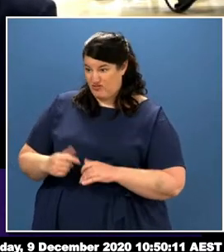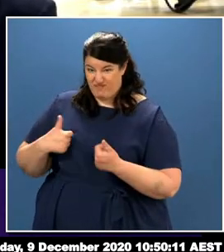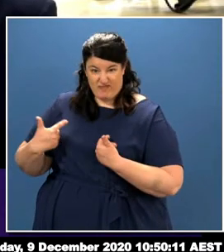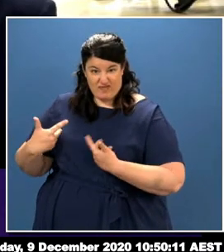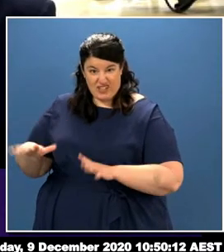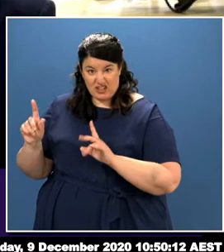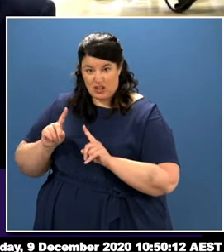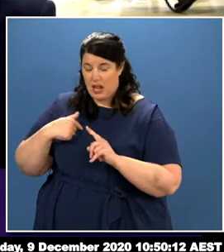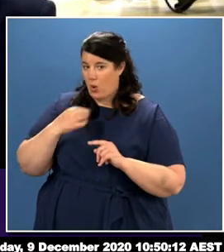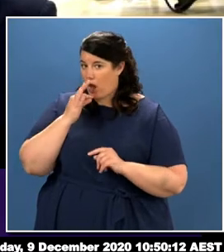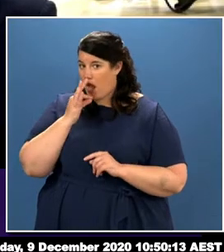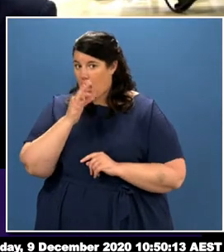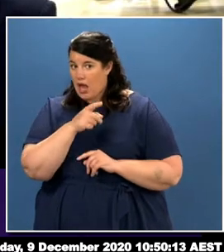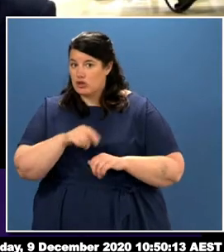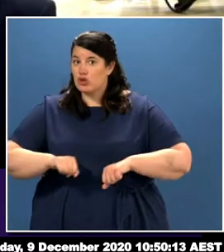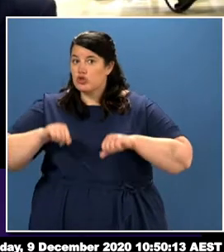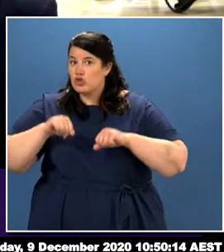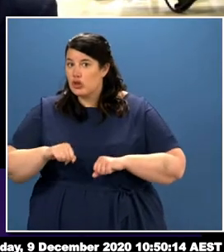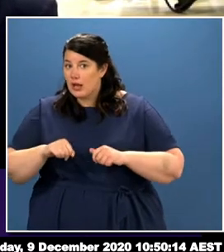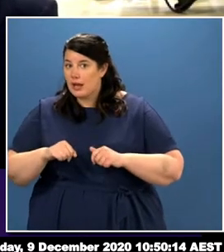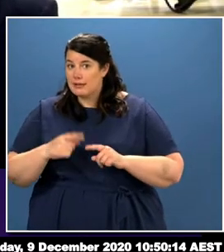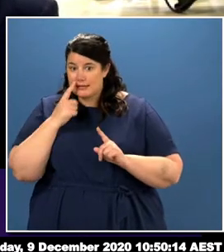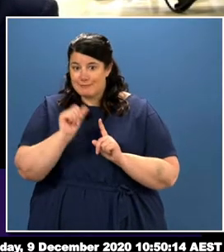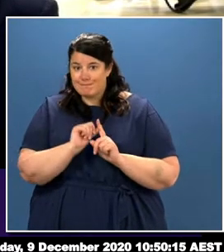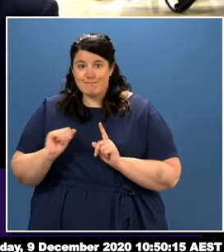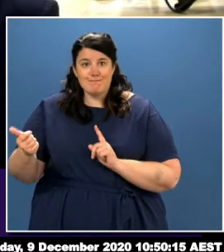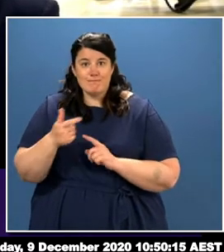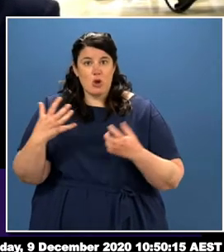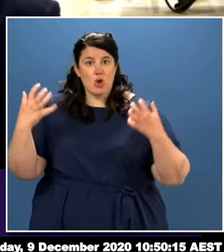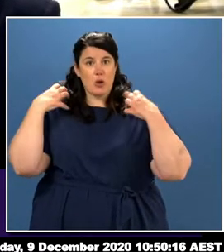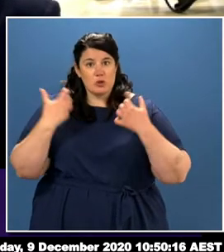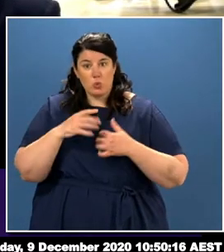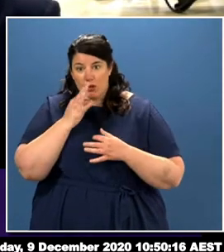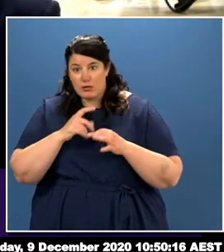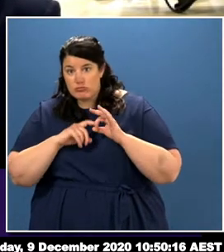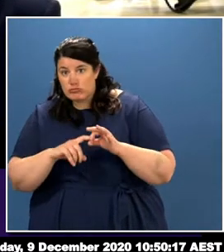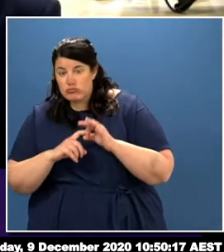I'm going to now hand over back to the Chair to see if the Commissioners wish to ask you any questions.